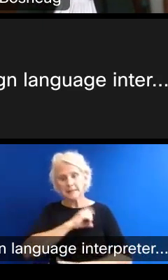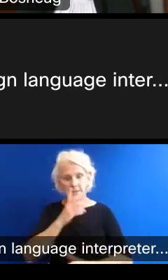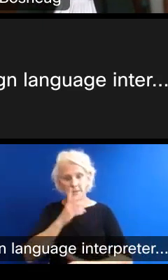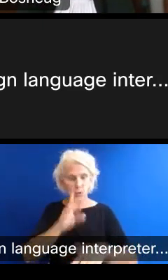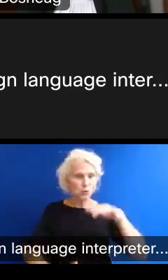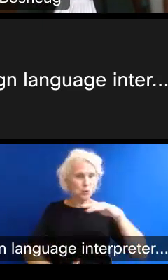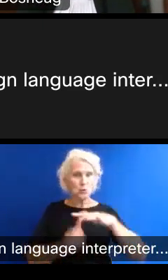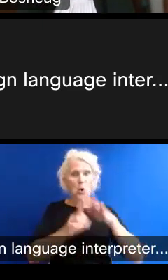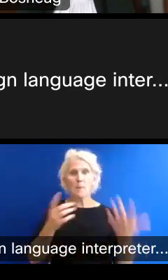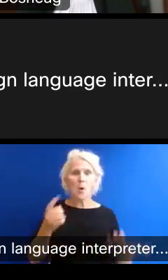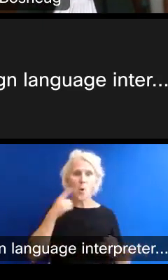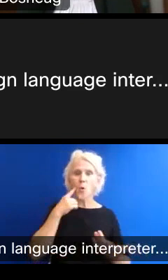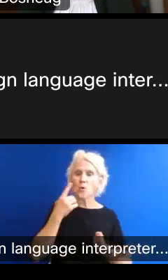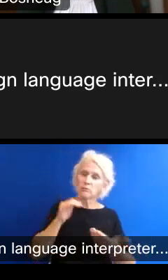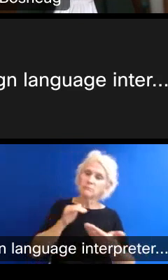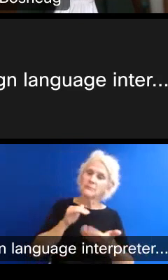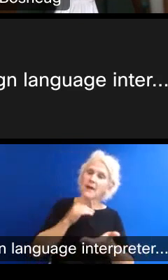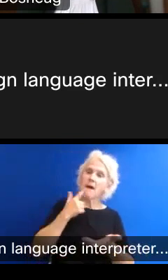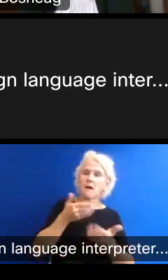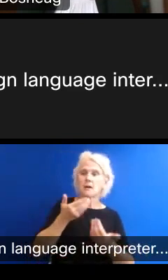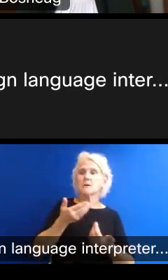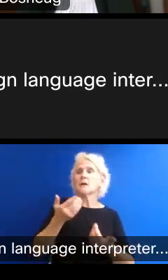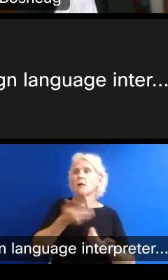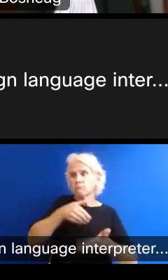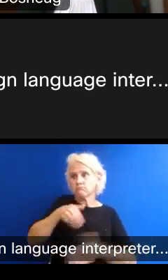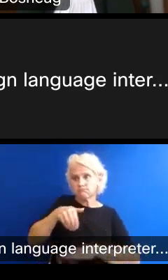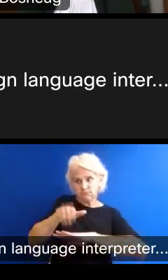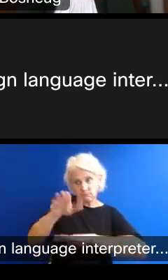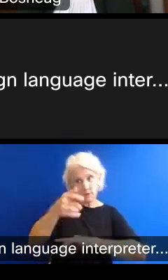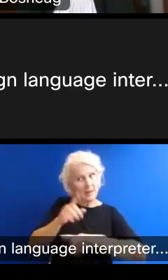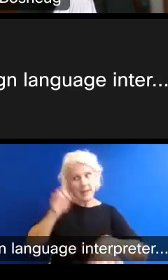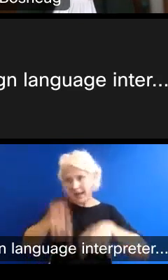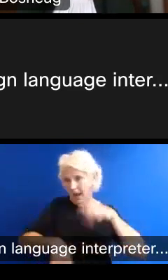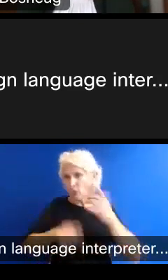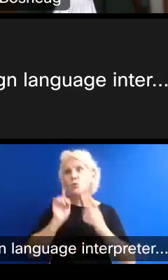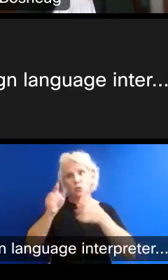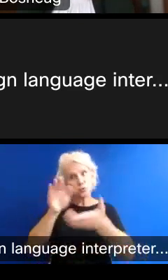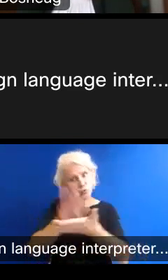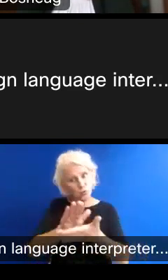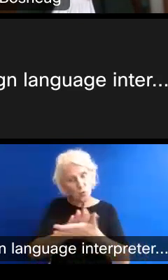suspended from school. Again, much of this information came from the Disability Services